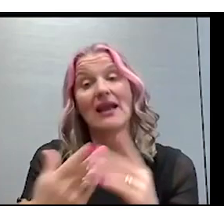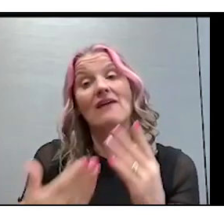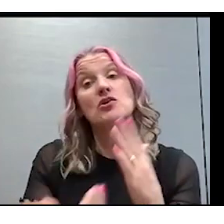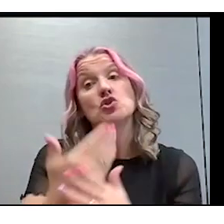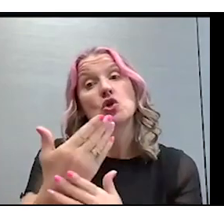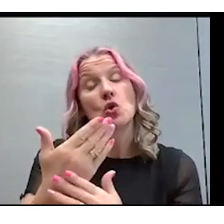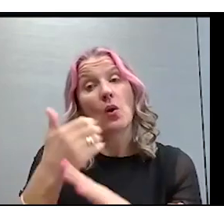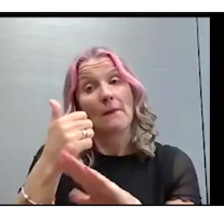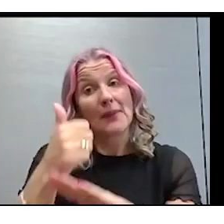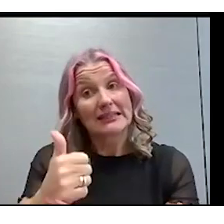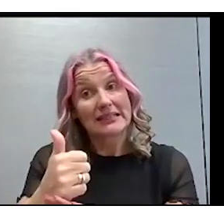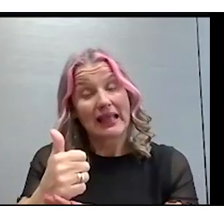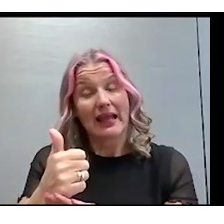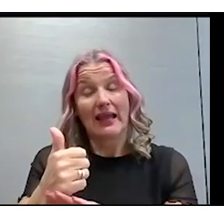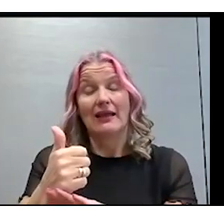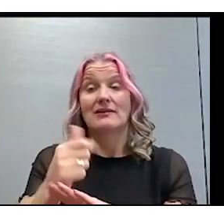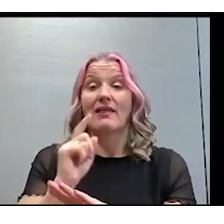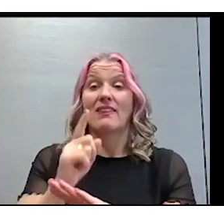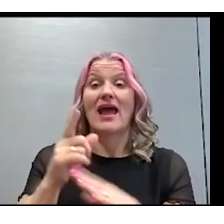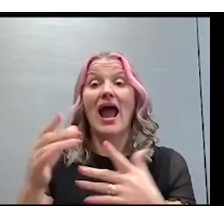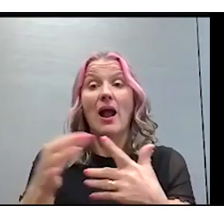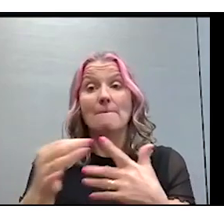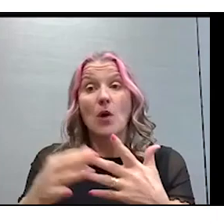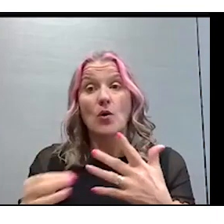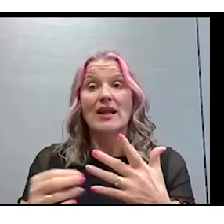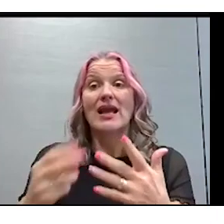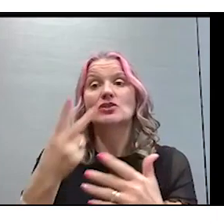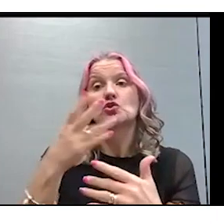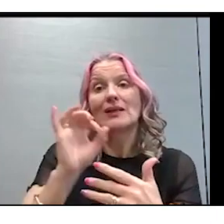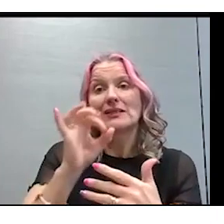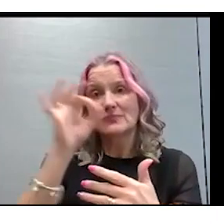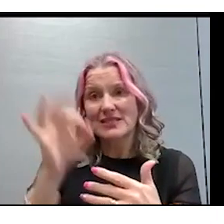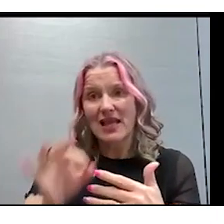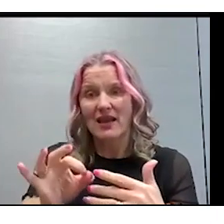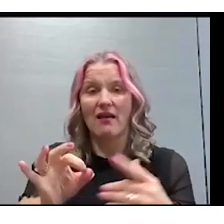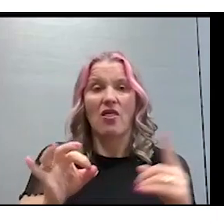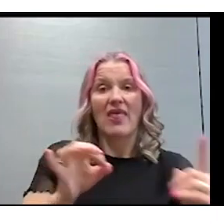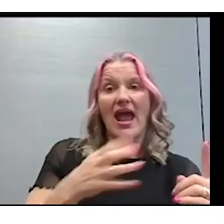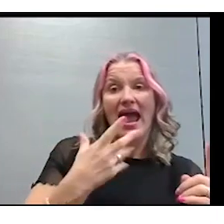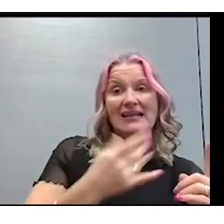baseline of this component has a 20% defect rate. This other one has 15.